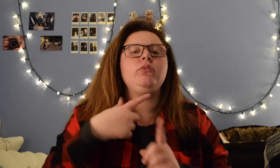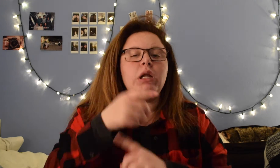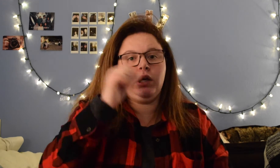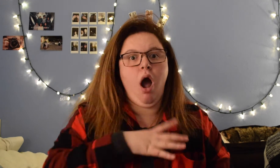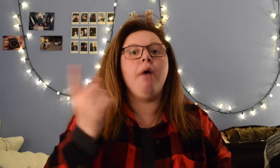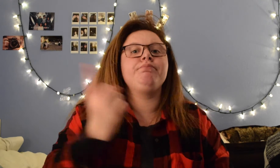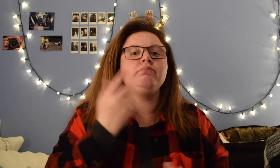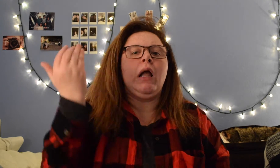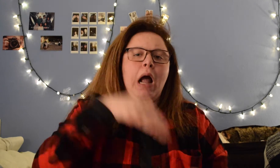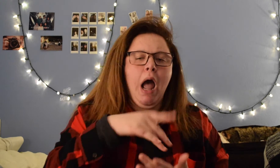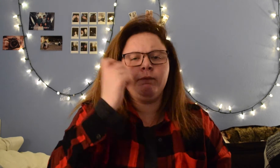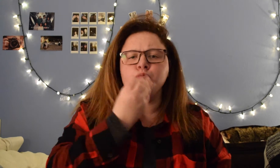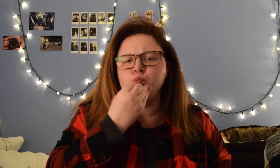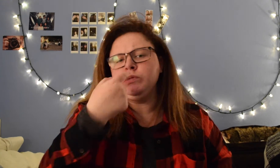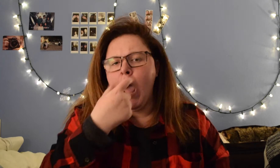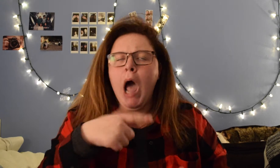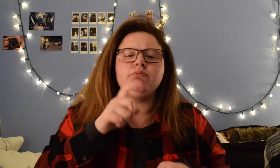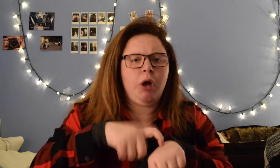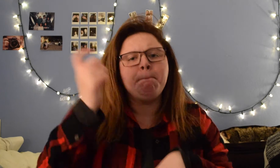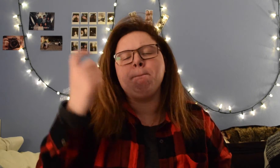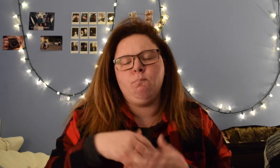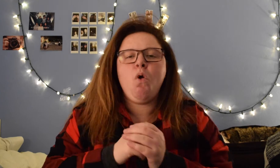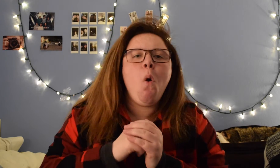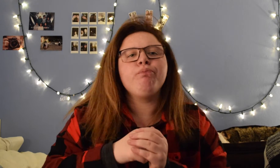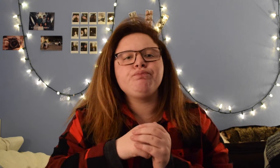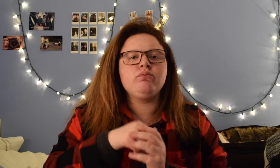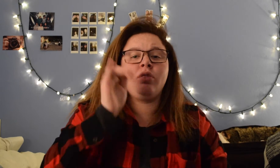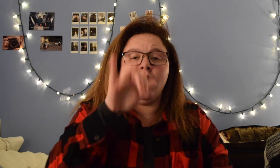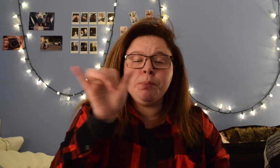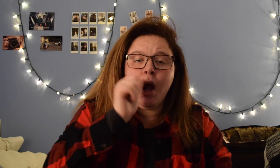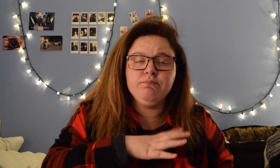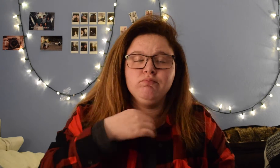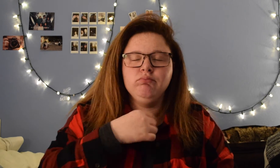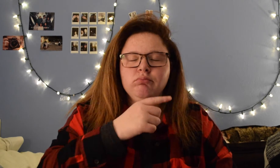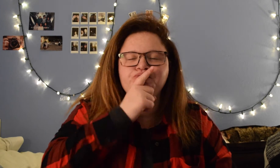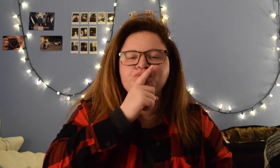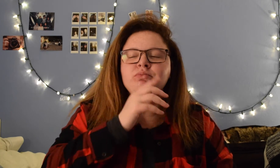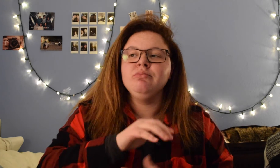The attendant eventually came around to pass out snacks and drinks. It was the same guy again